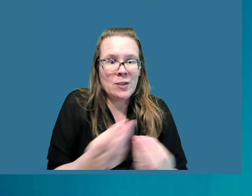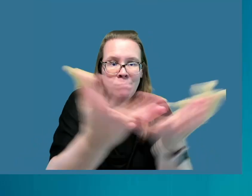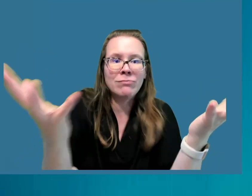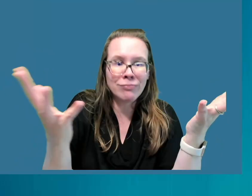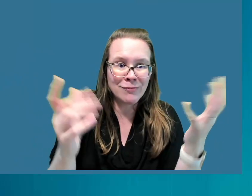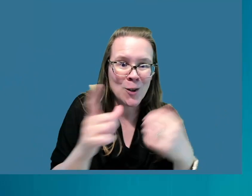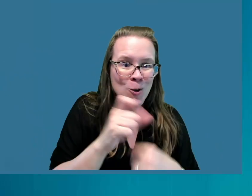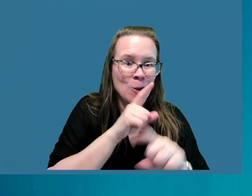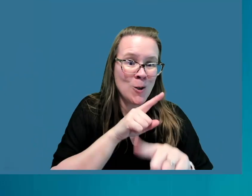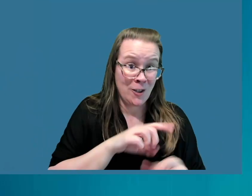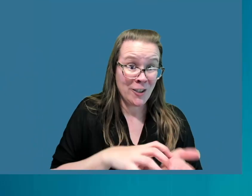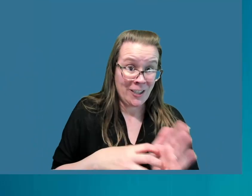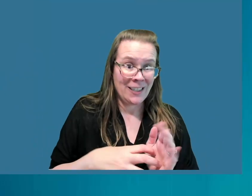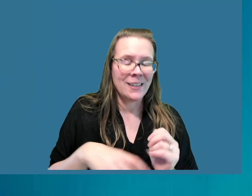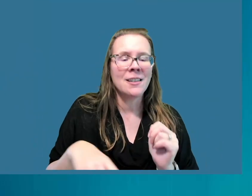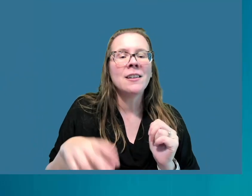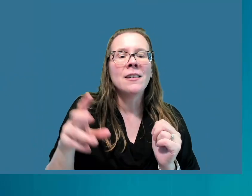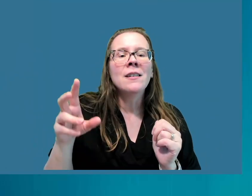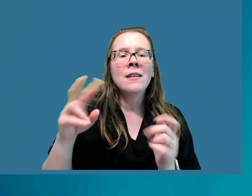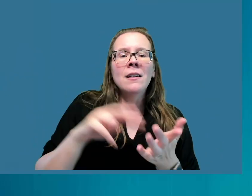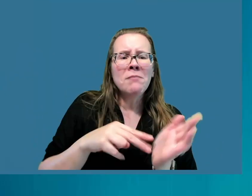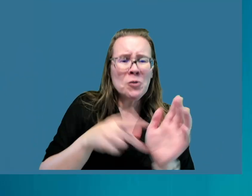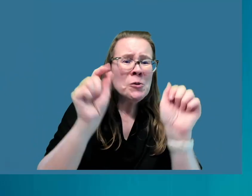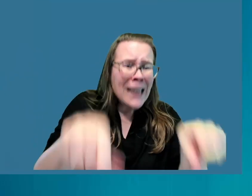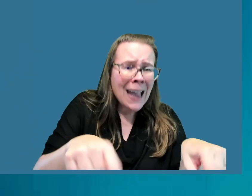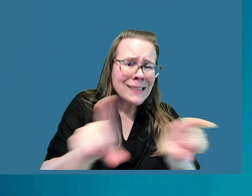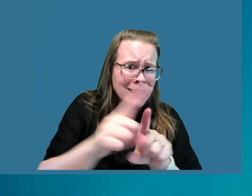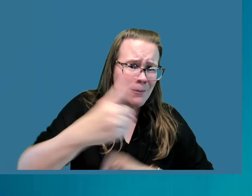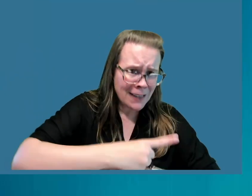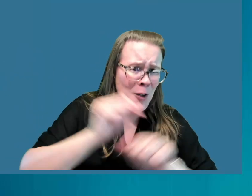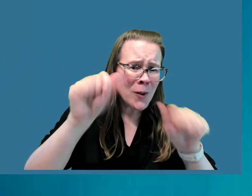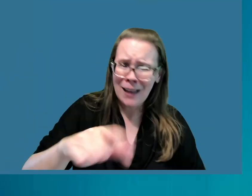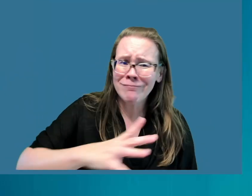and can wait, they are going to taste better. But if you don't have time and are in a rush,